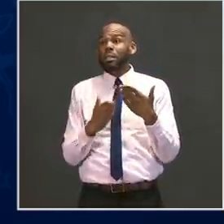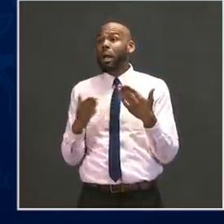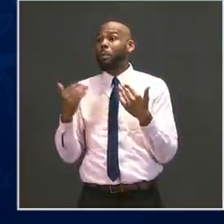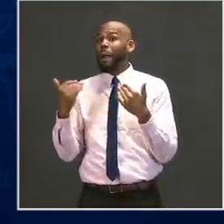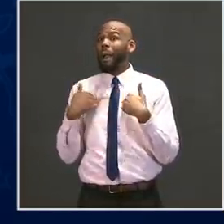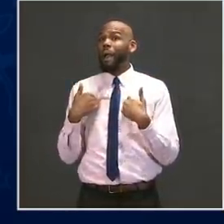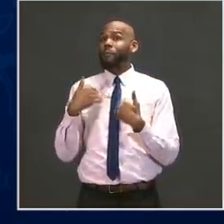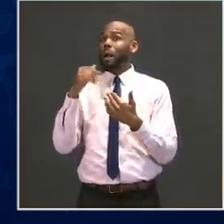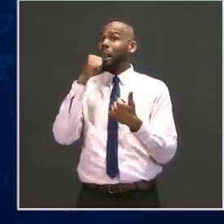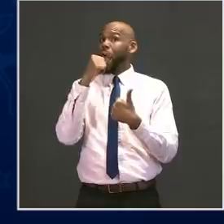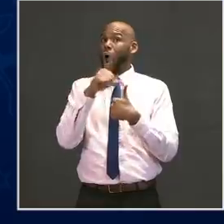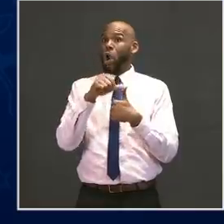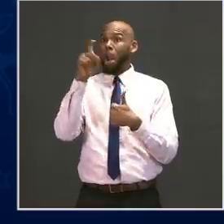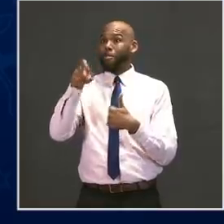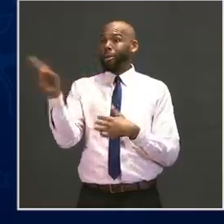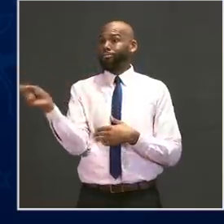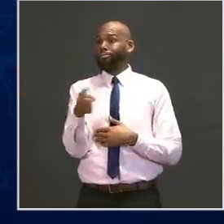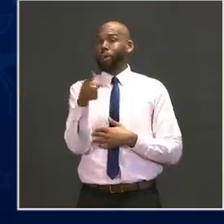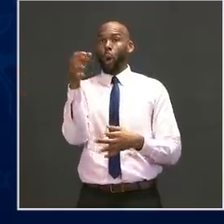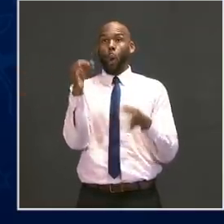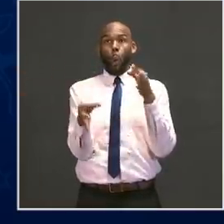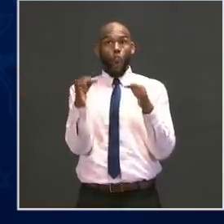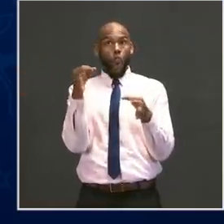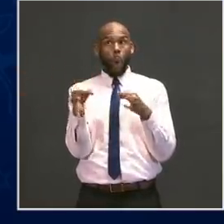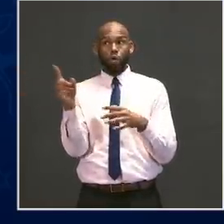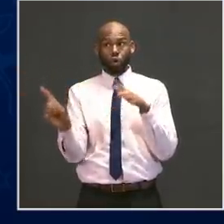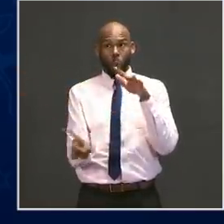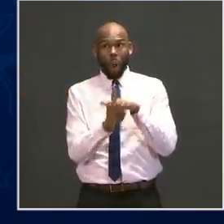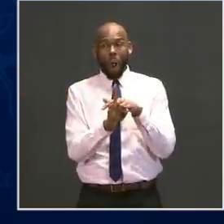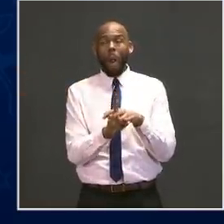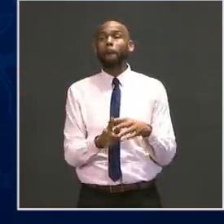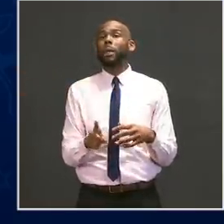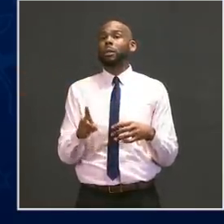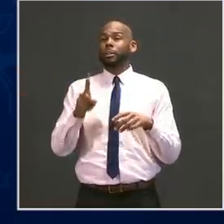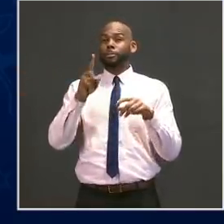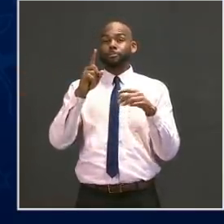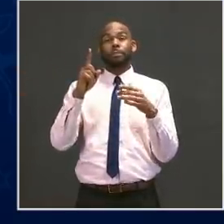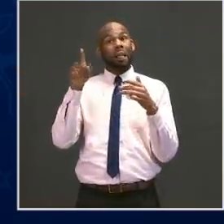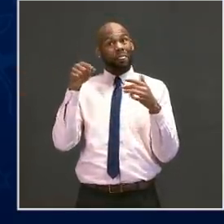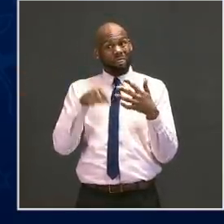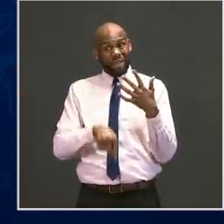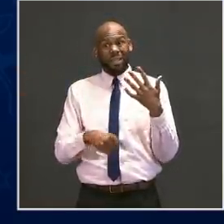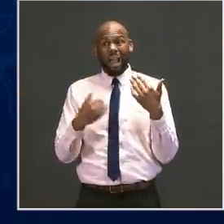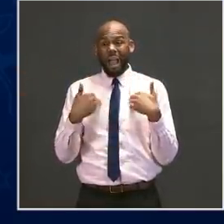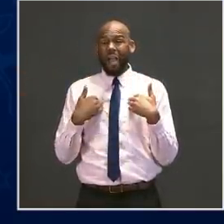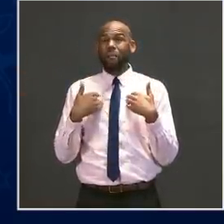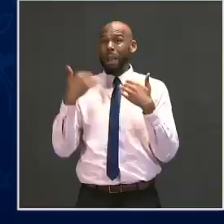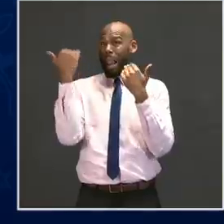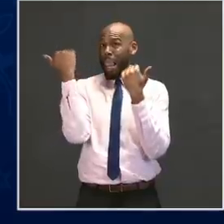and wait within the U.S. to await an immigration hearing. These have been incredibly narrow and limited circumstances